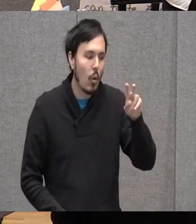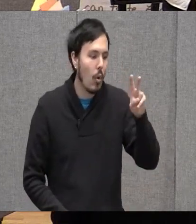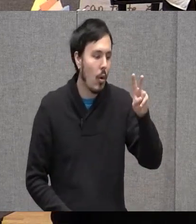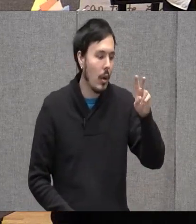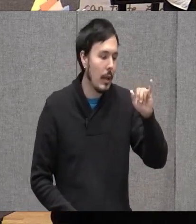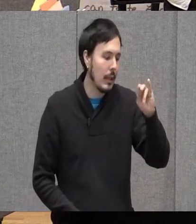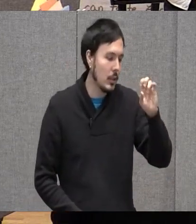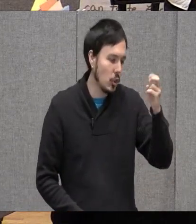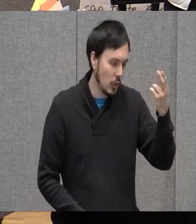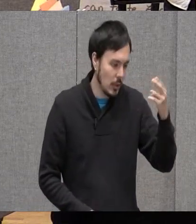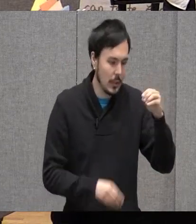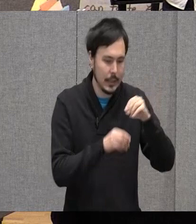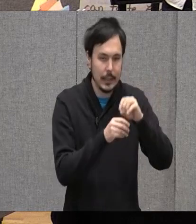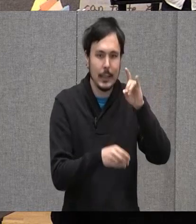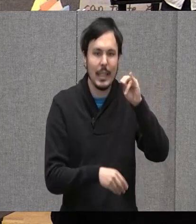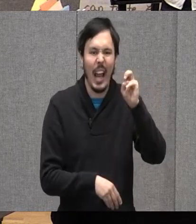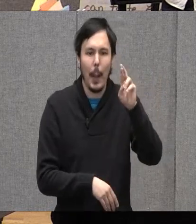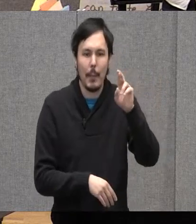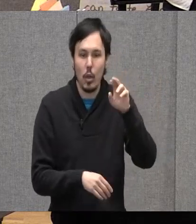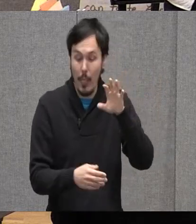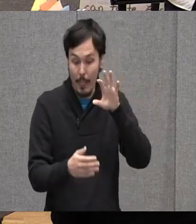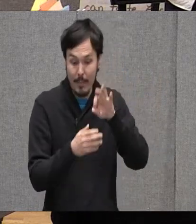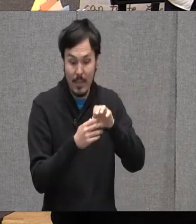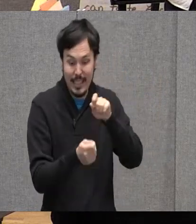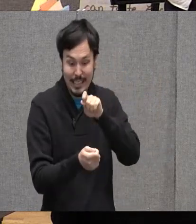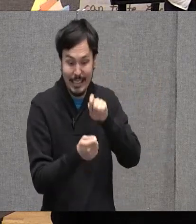They can fit exactly into a different box.